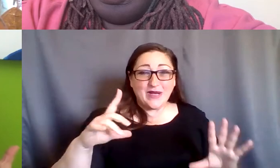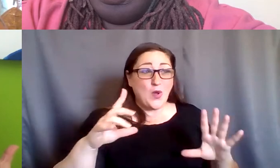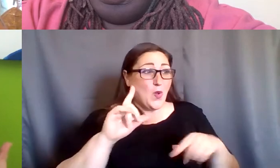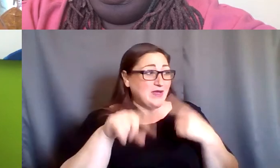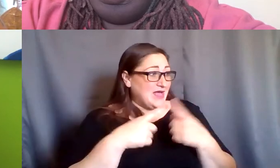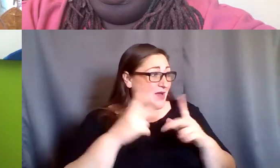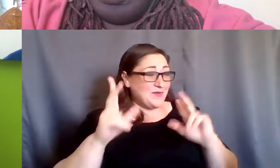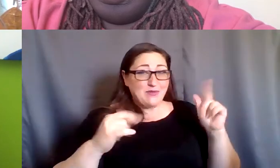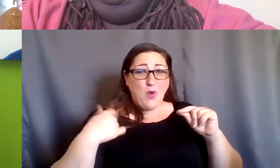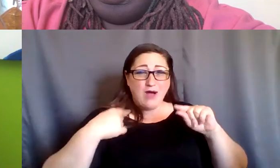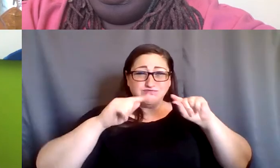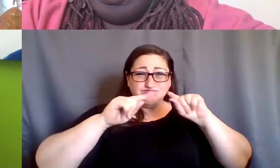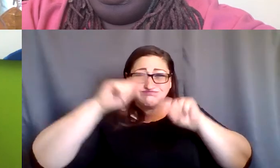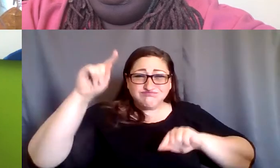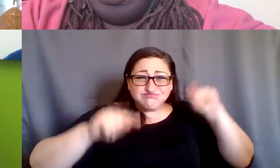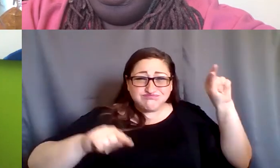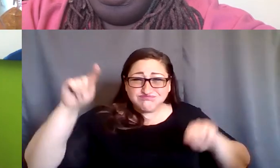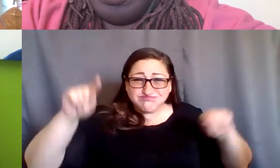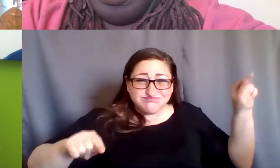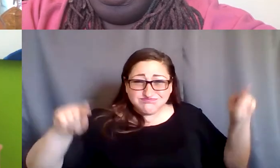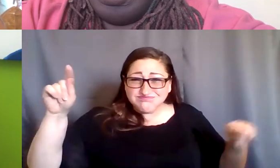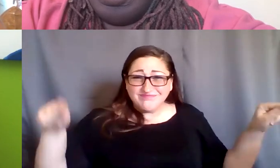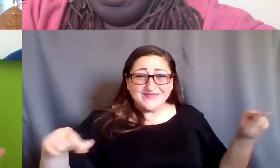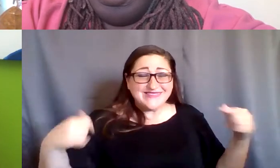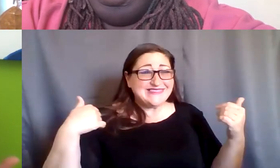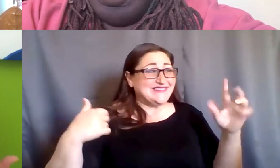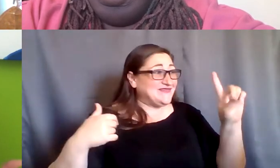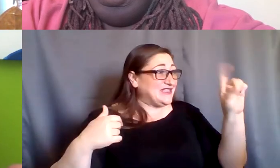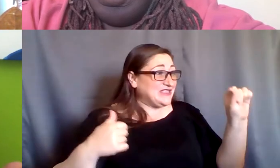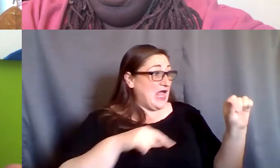but even two people who have the same disability don’t experience it the same way.